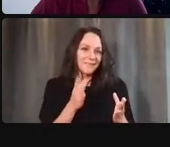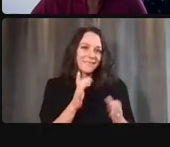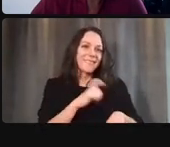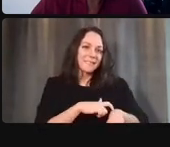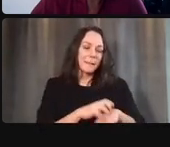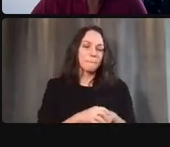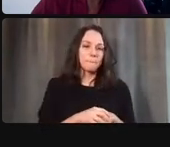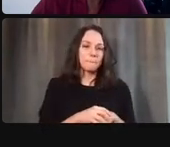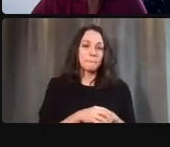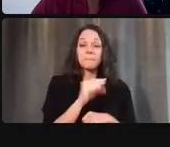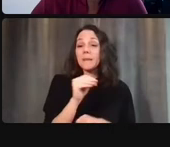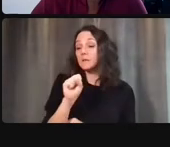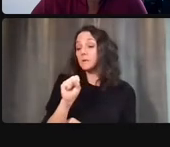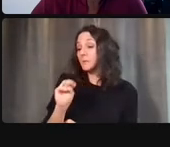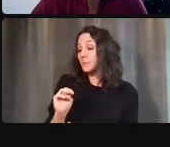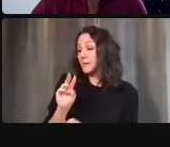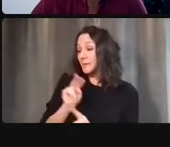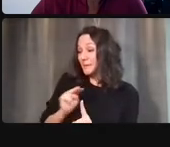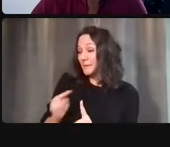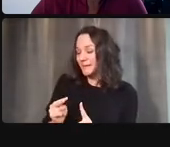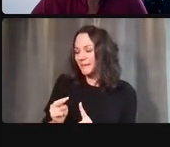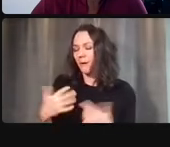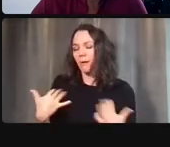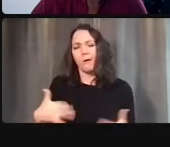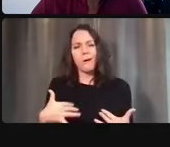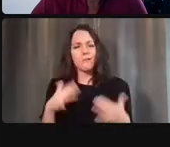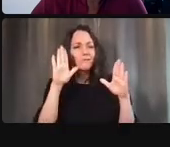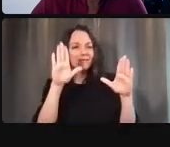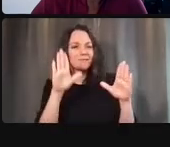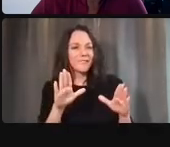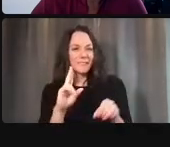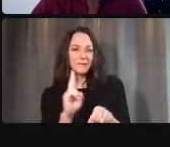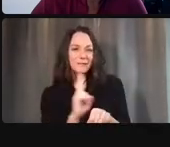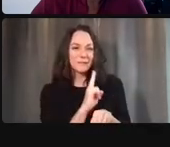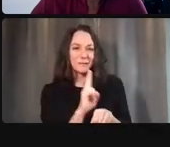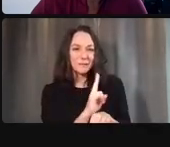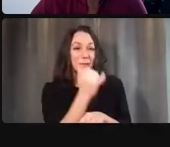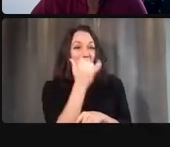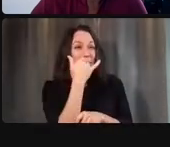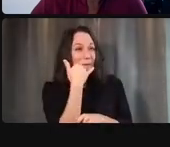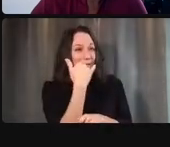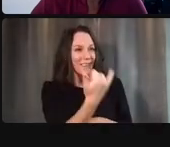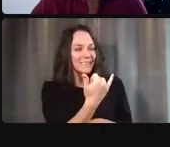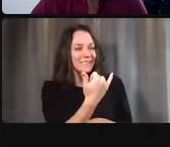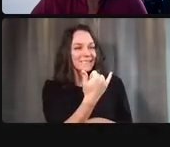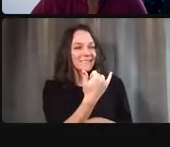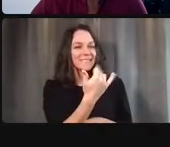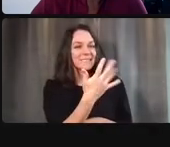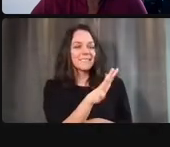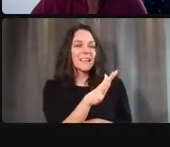it's just been great to continue to use the phone line. It's kind of analog way of connecting